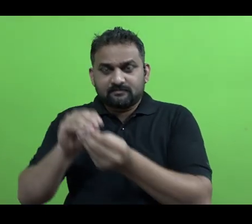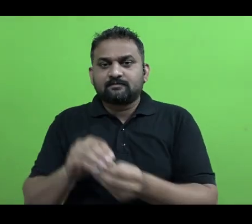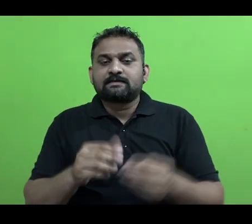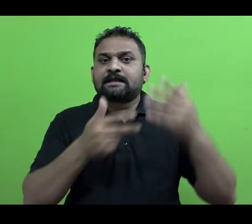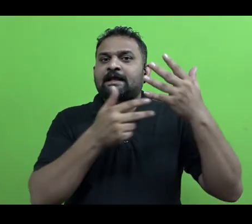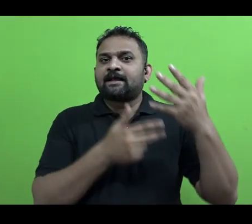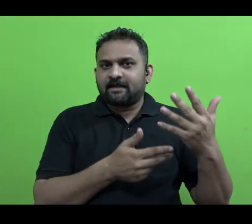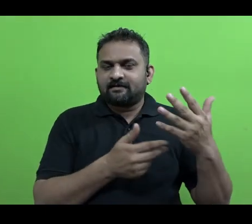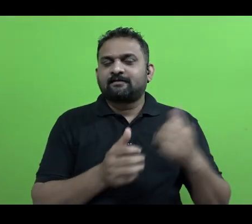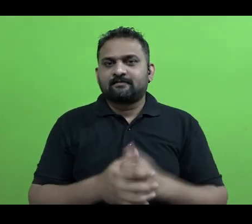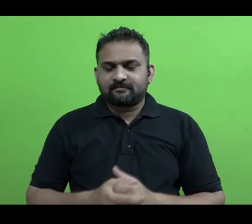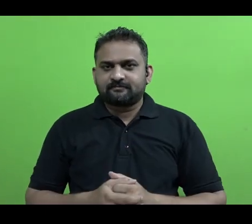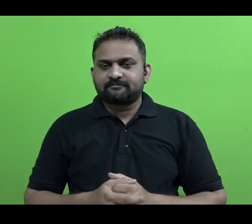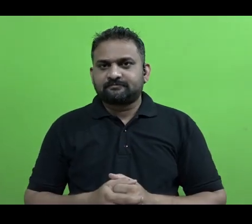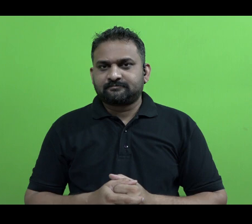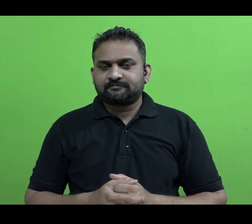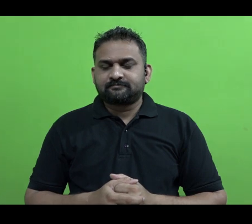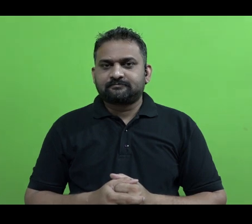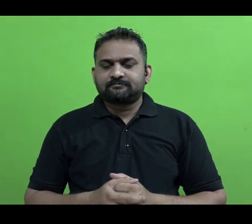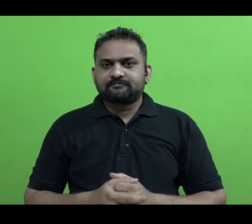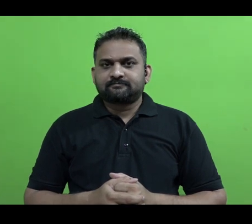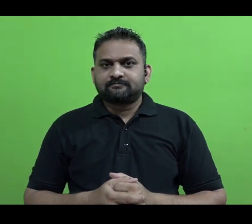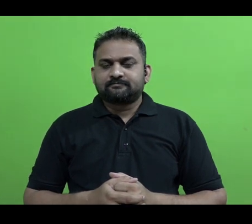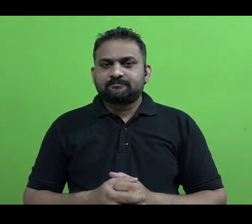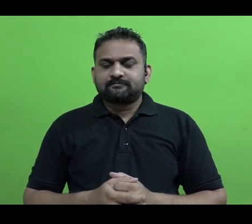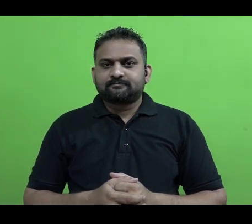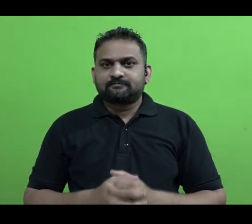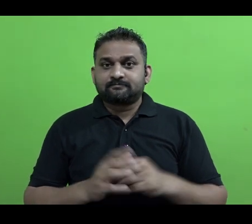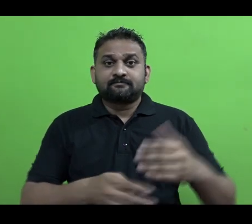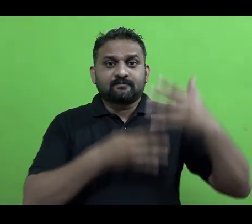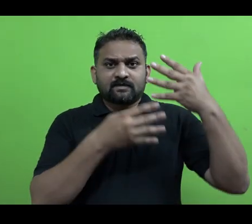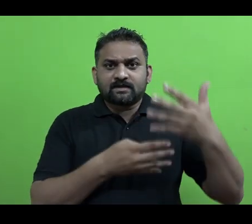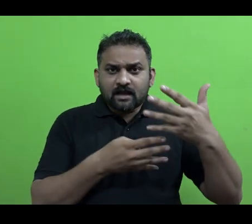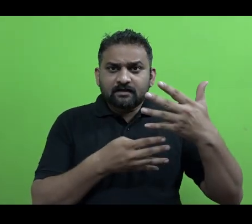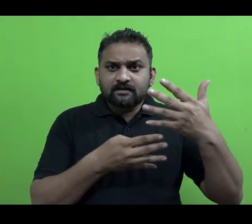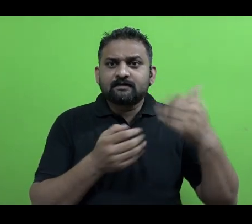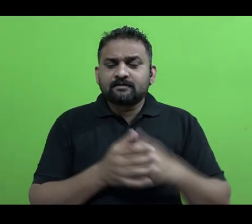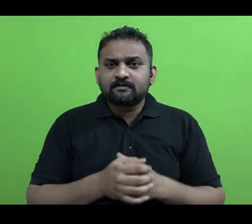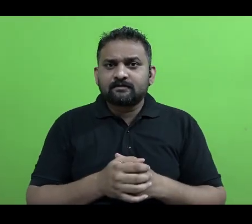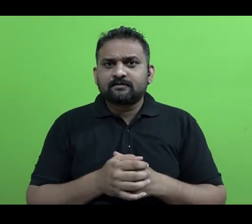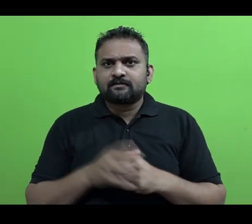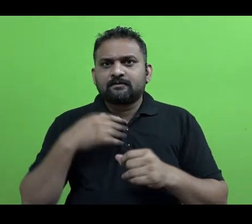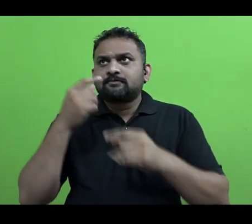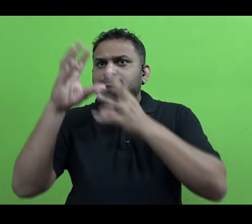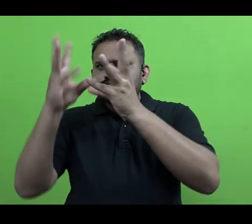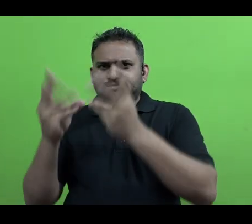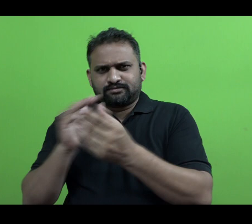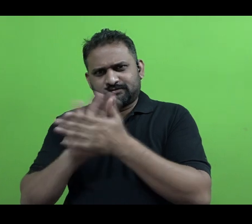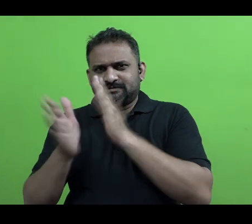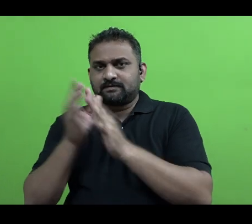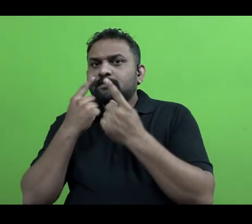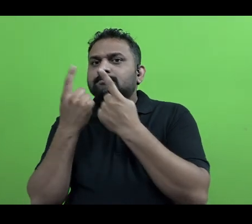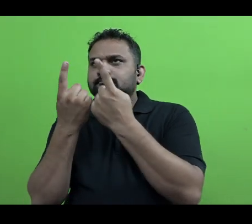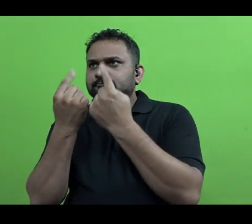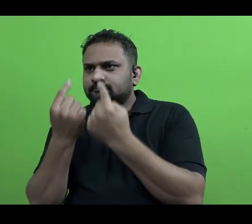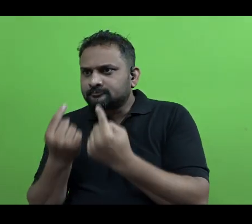Step 8 add the numbers in the tens place. Step nine check the calculations.